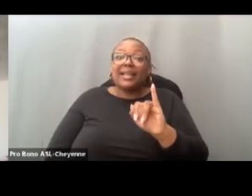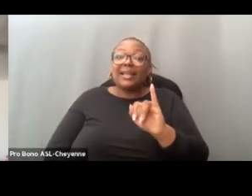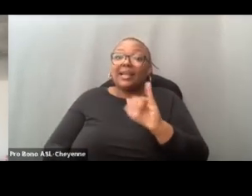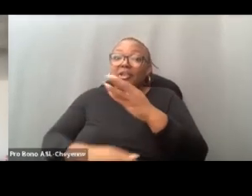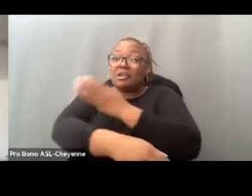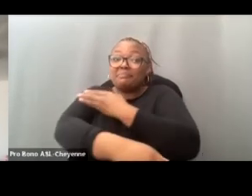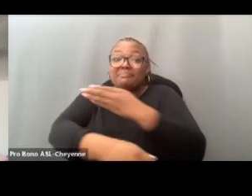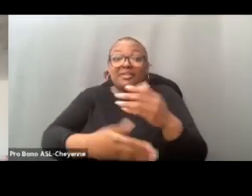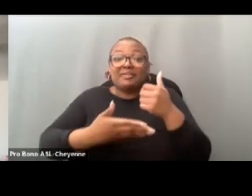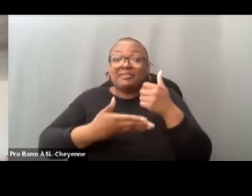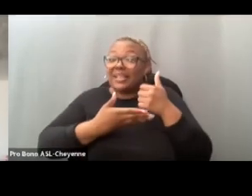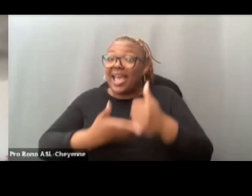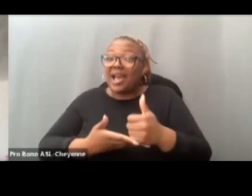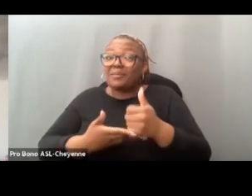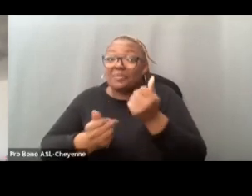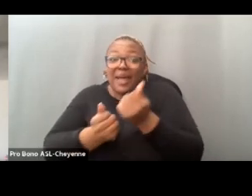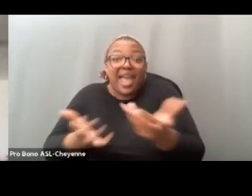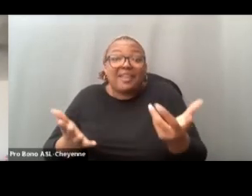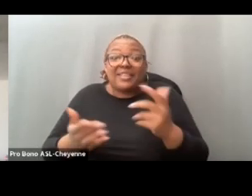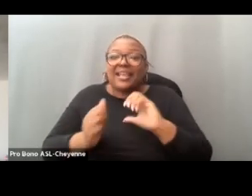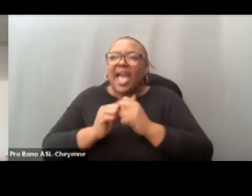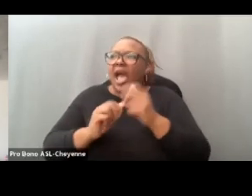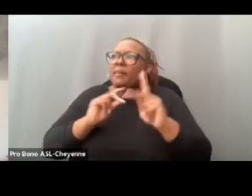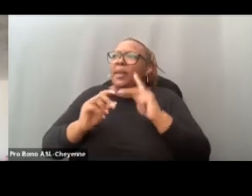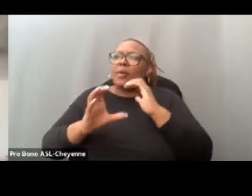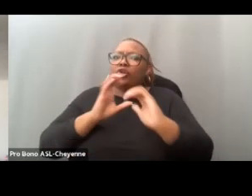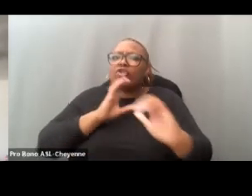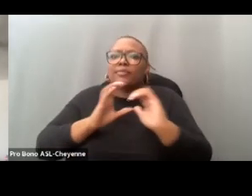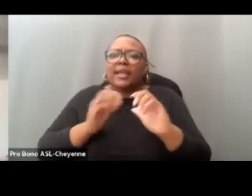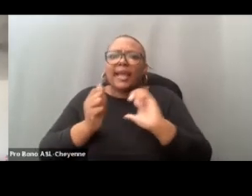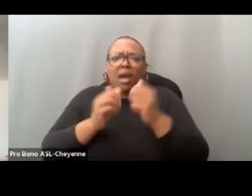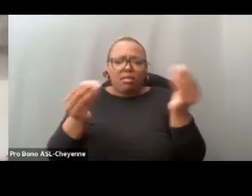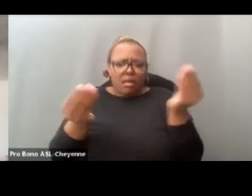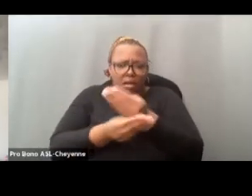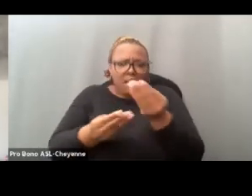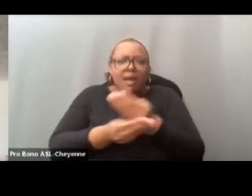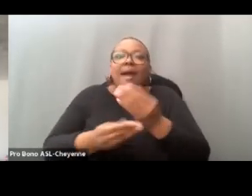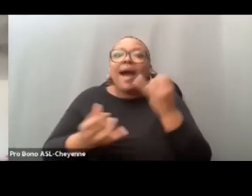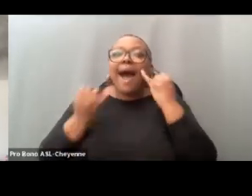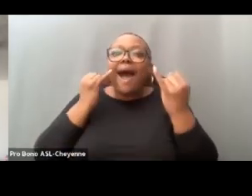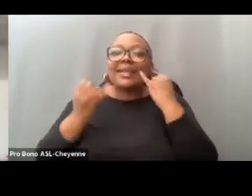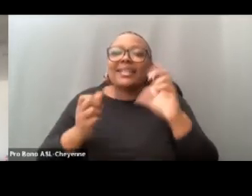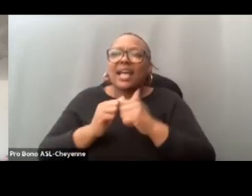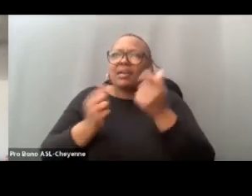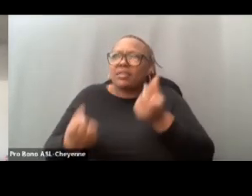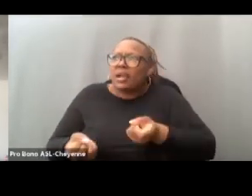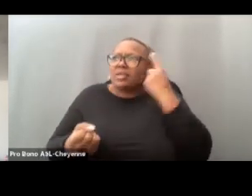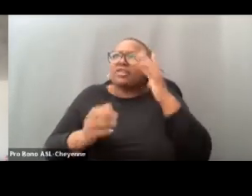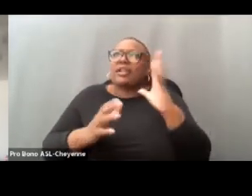It's how people communicate. It's how they exchange ideas. It's how they understand their past.